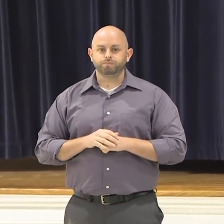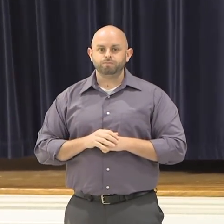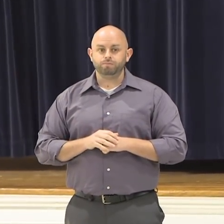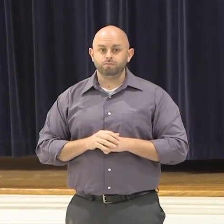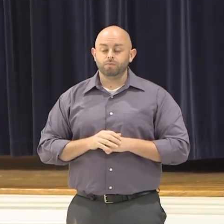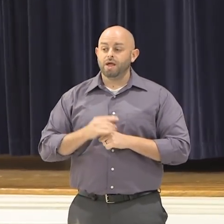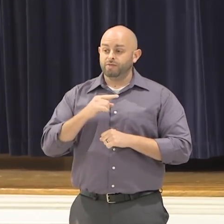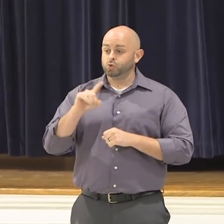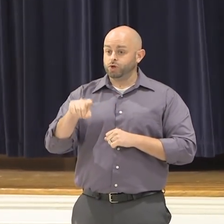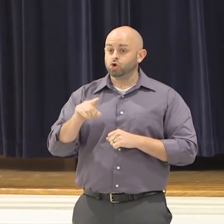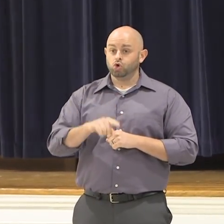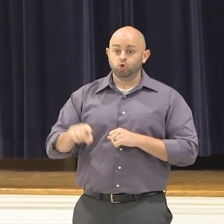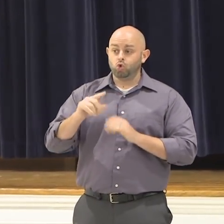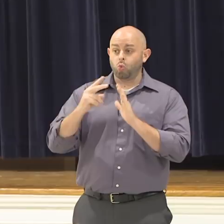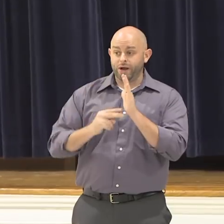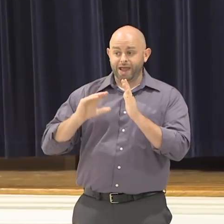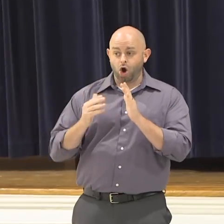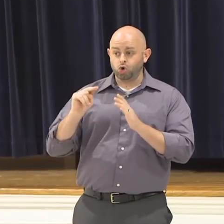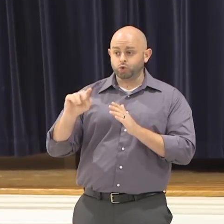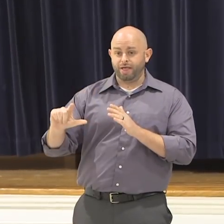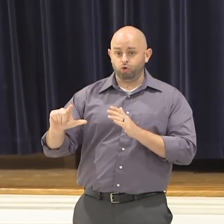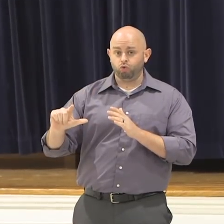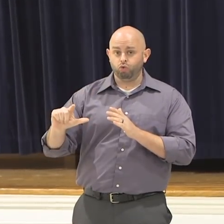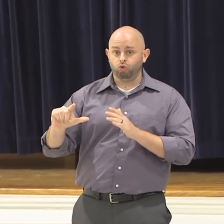are you reading our newsletter are you reading our news this is definitely in